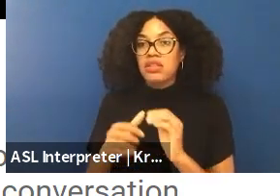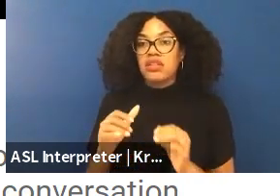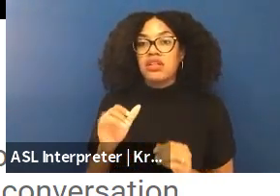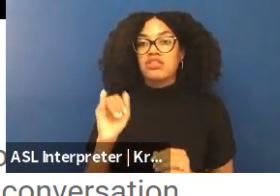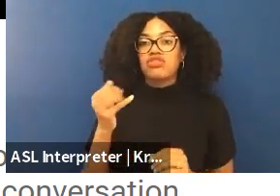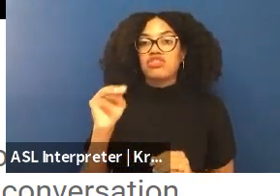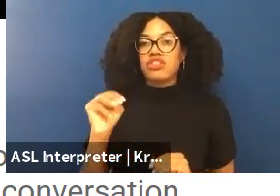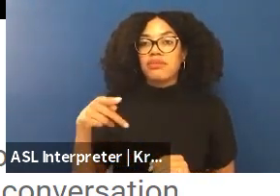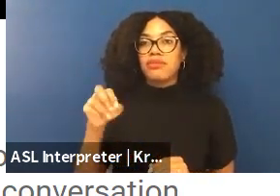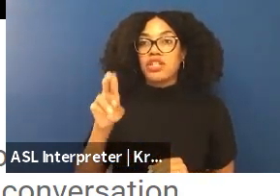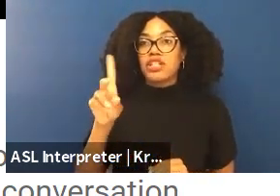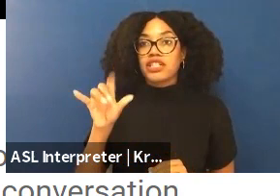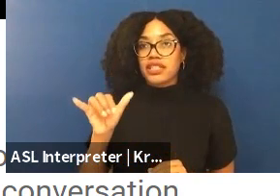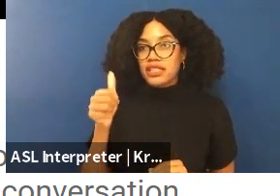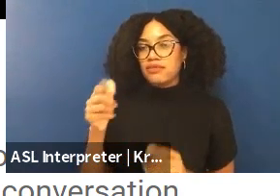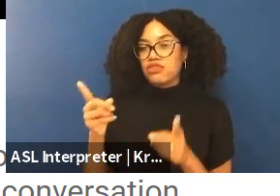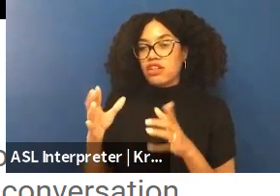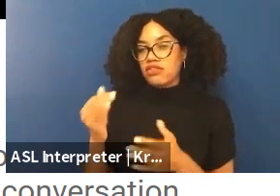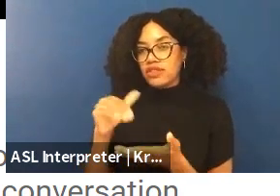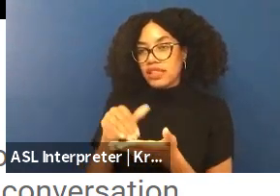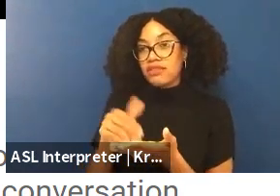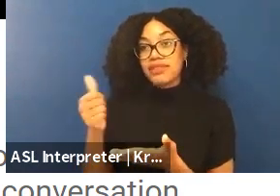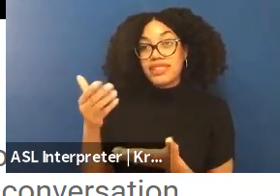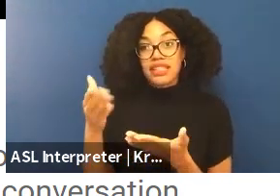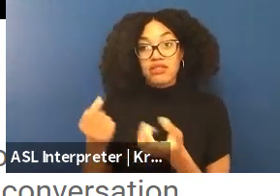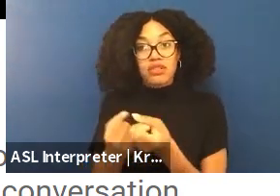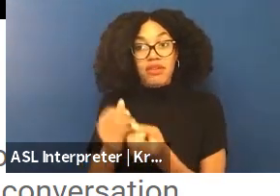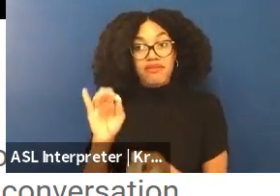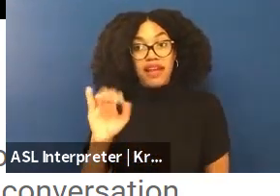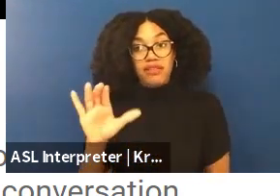he's there for faculty, too, in their academic writing. And so sometimes it's a matter of